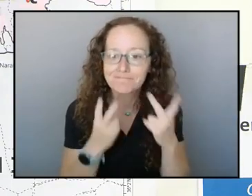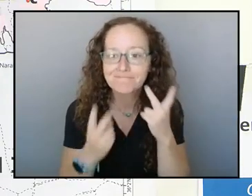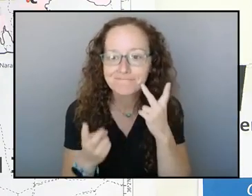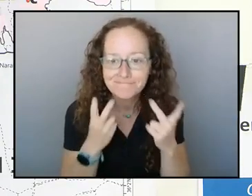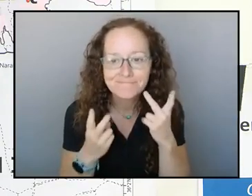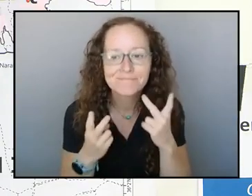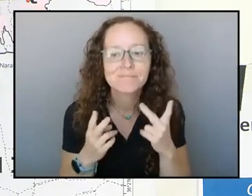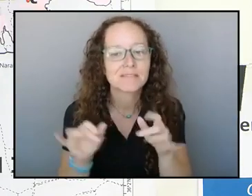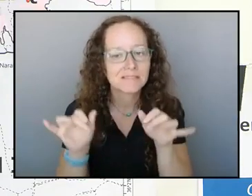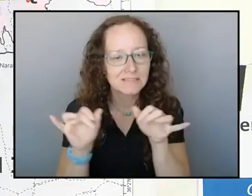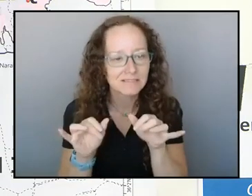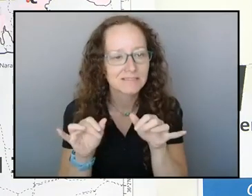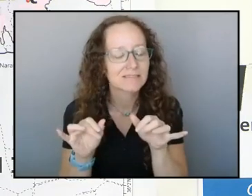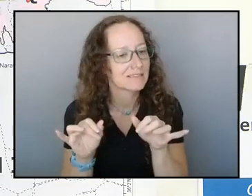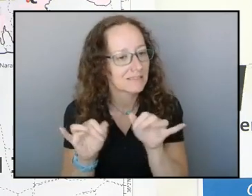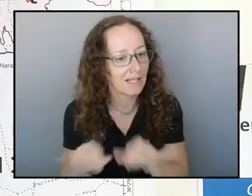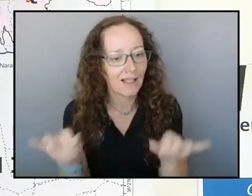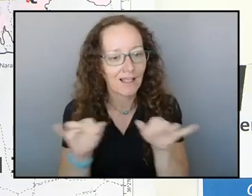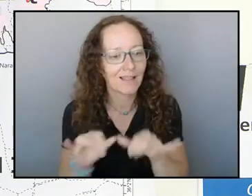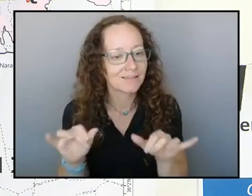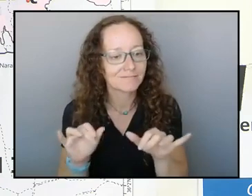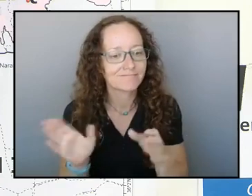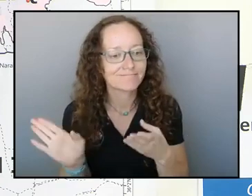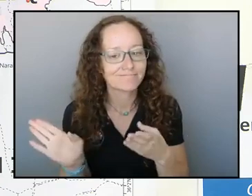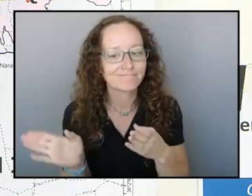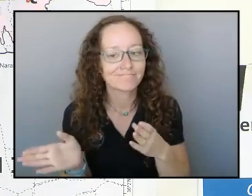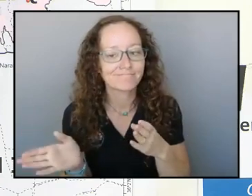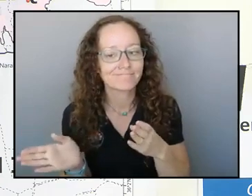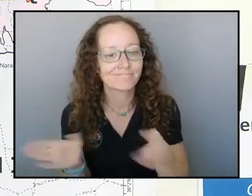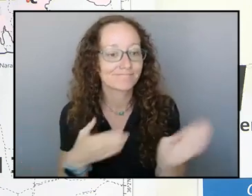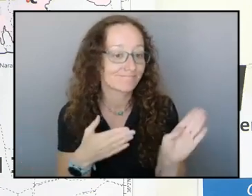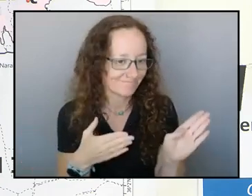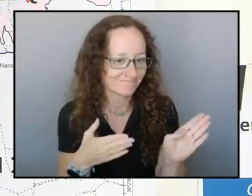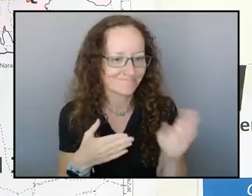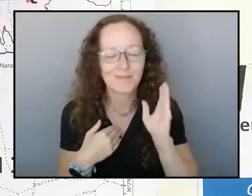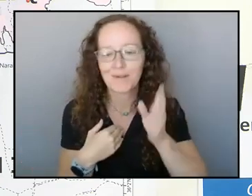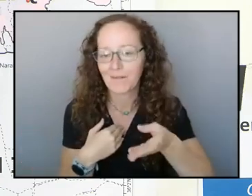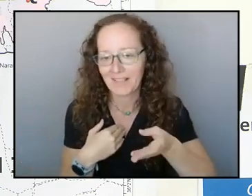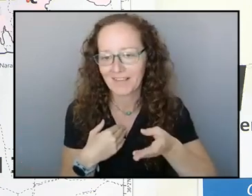So we have that kind of small area of high pressure,